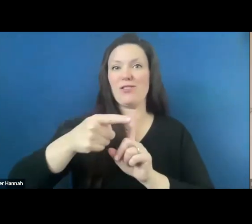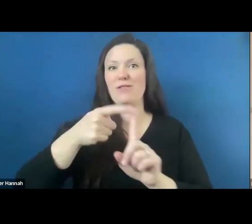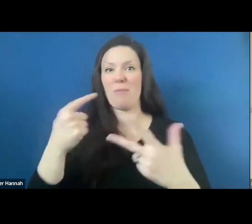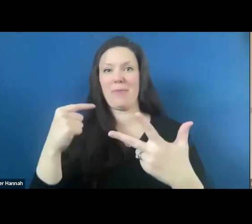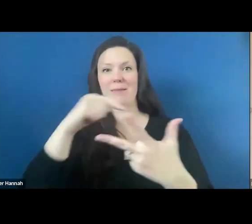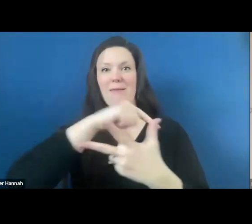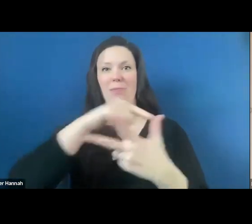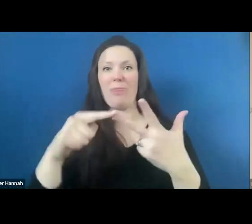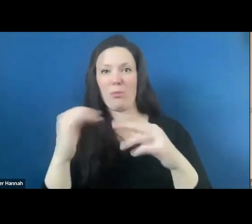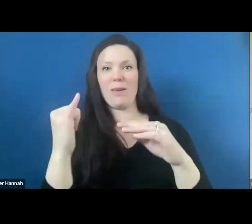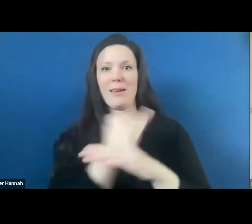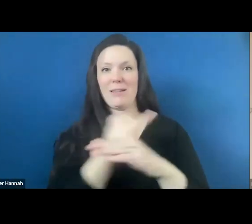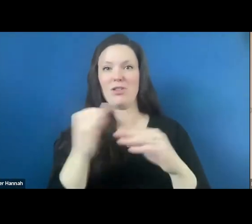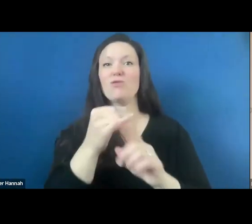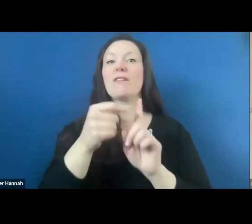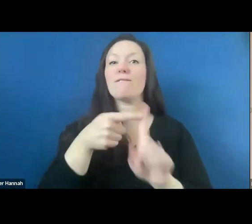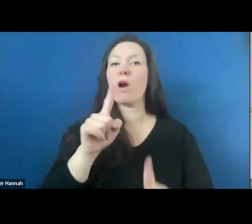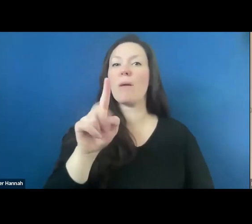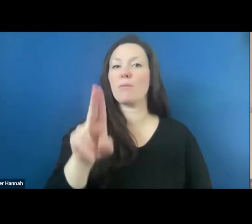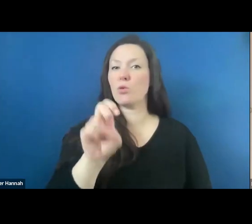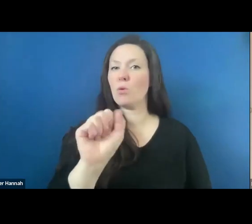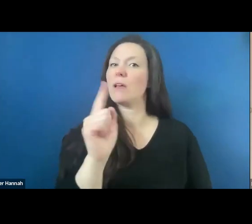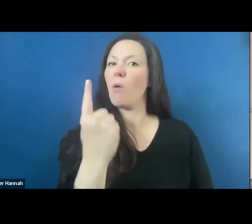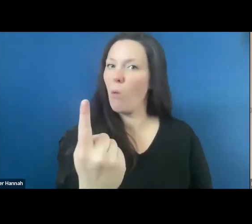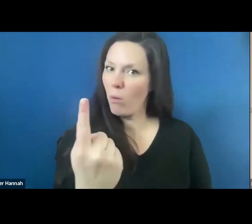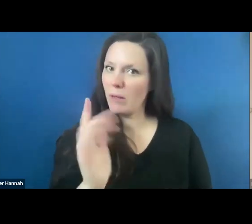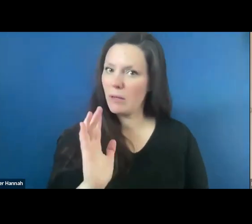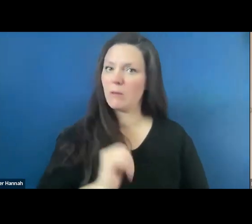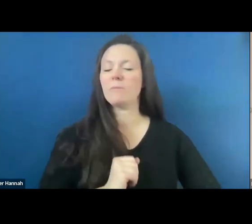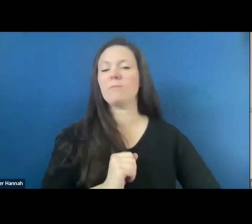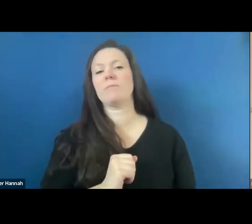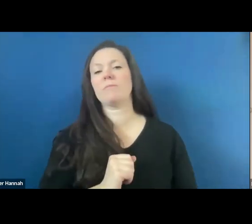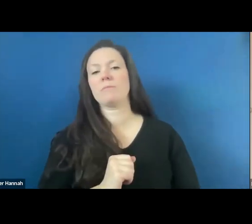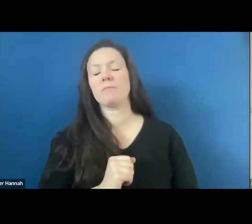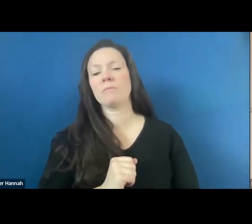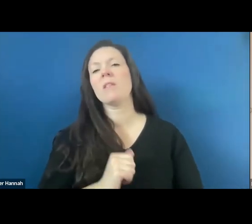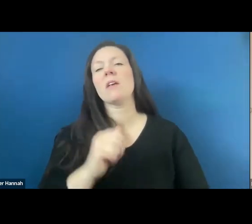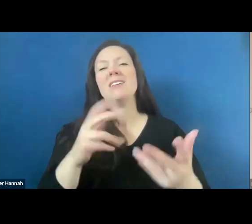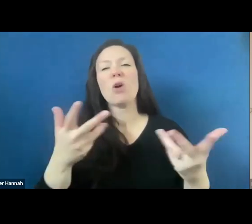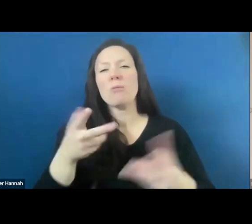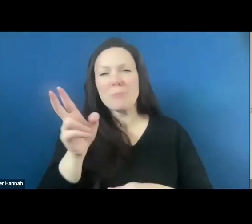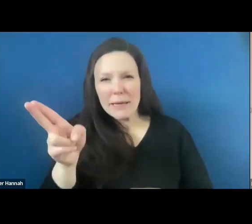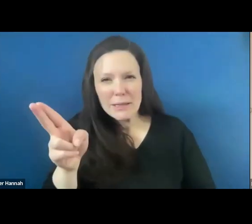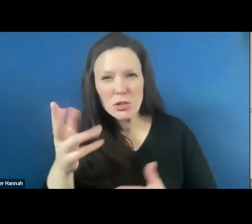of the United States. So now to understand this, historically, I think it's important to do that.